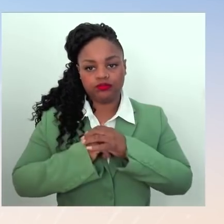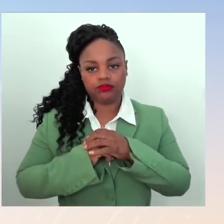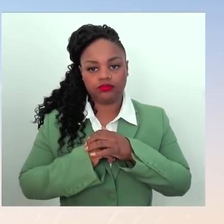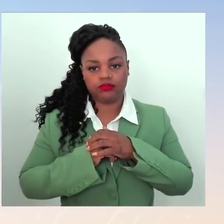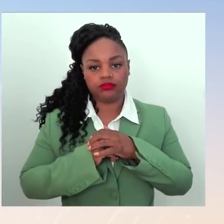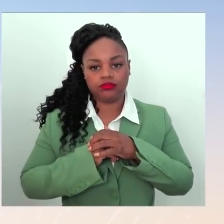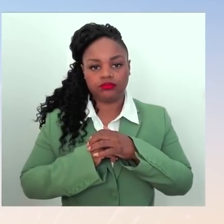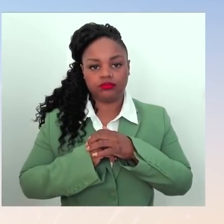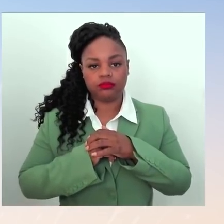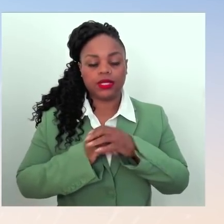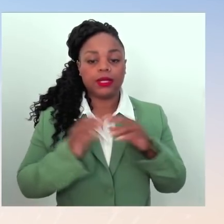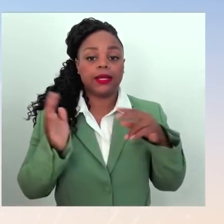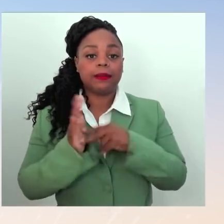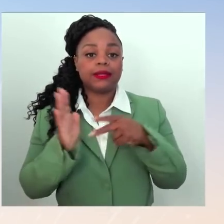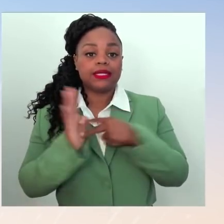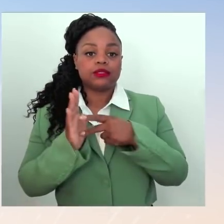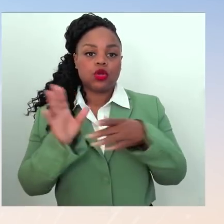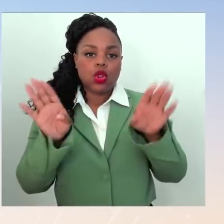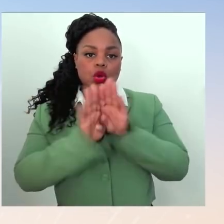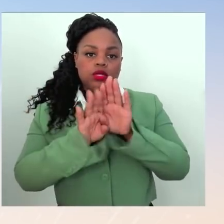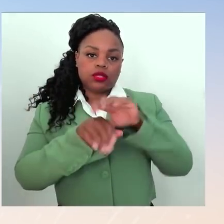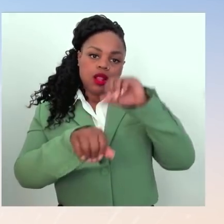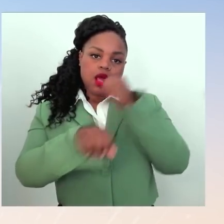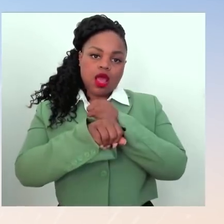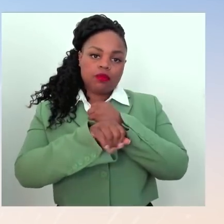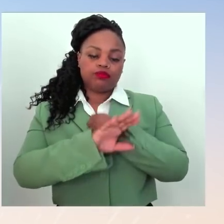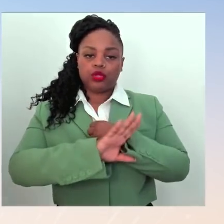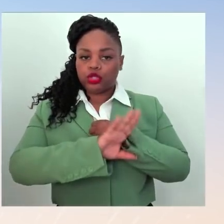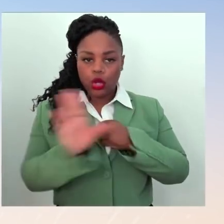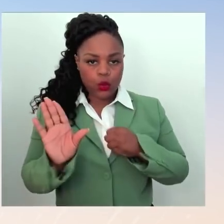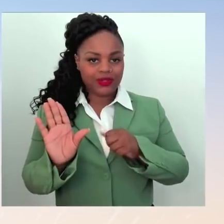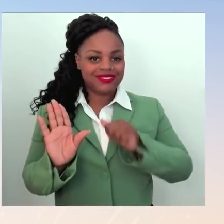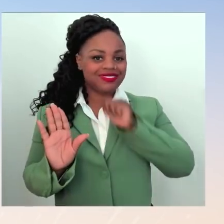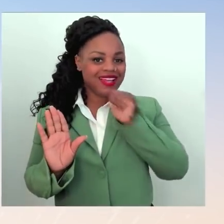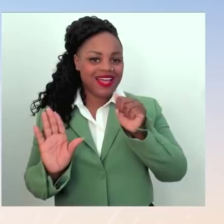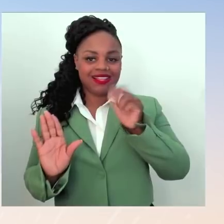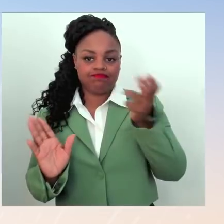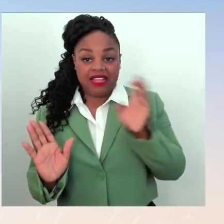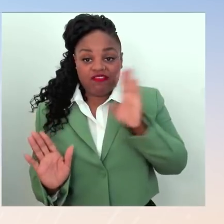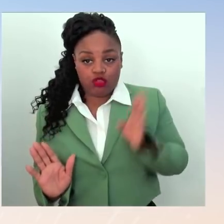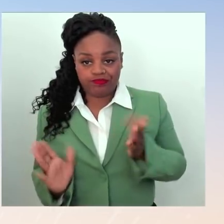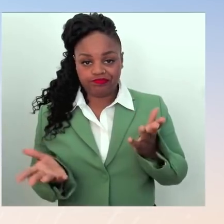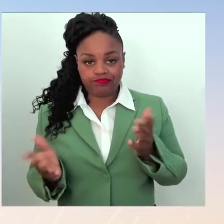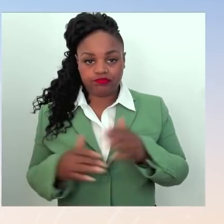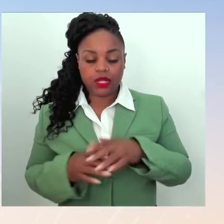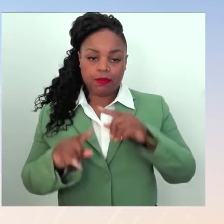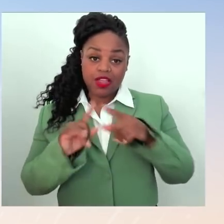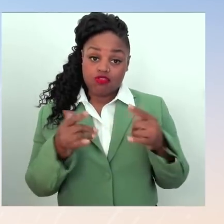and in a brutal, horrific way -- a foreign country, no, the President does not have an intention